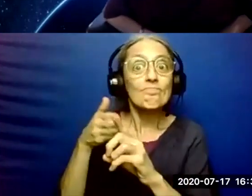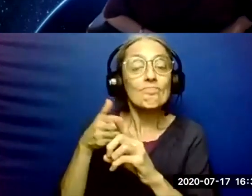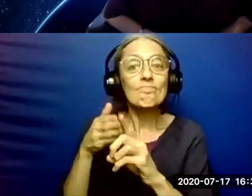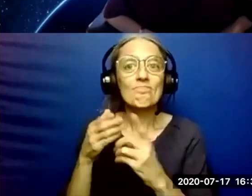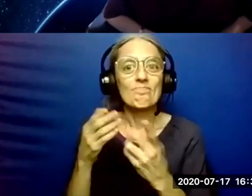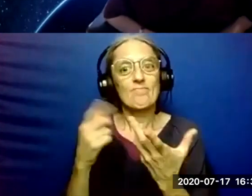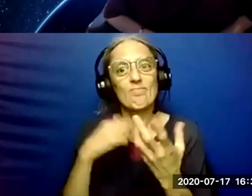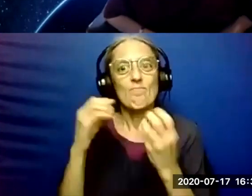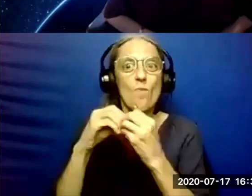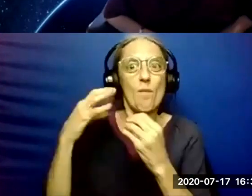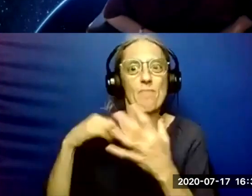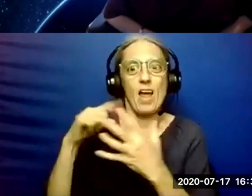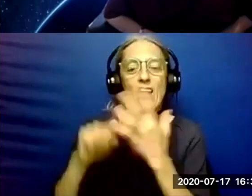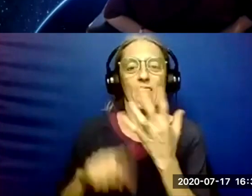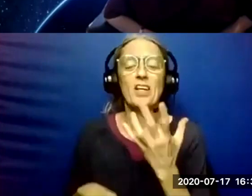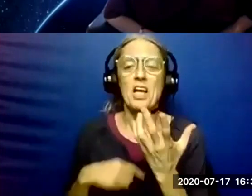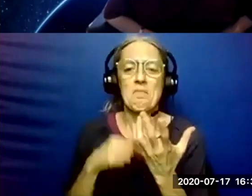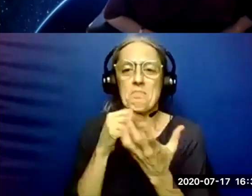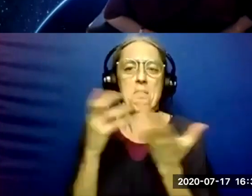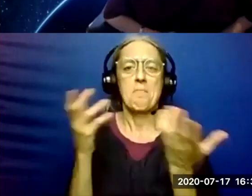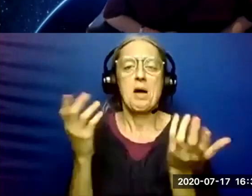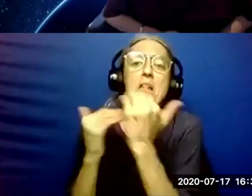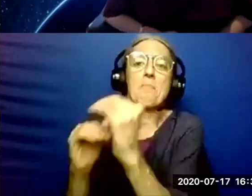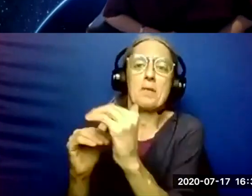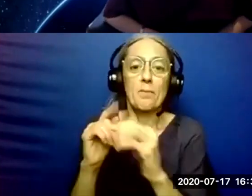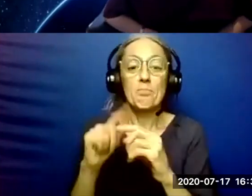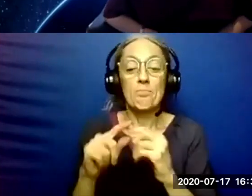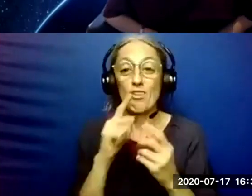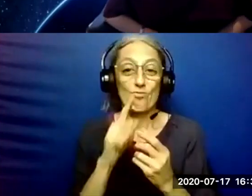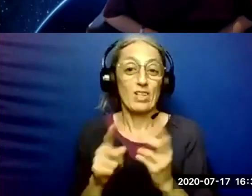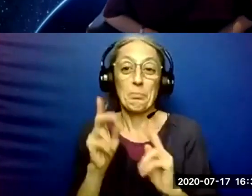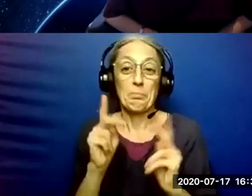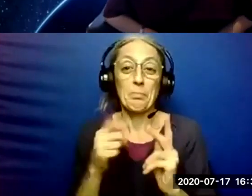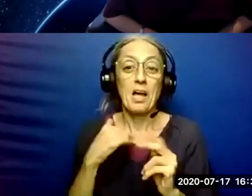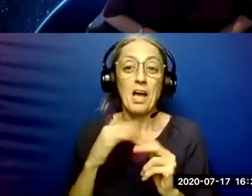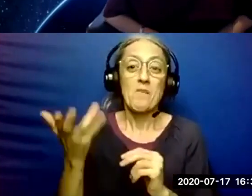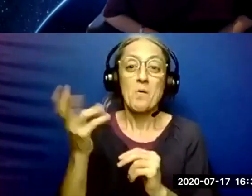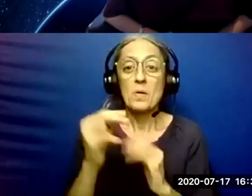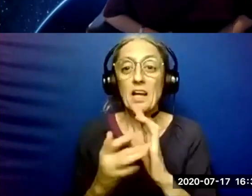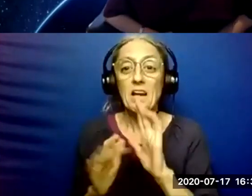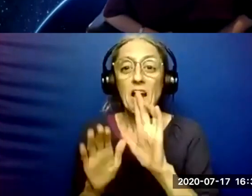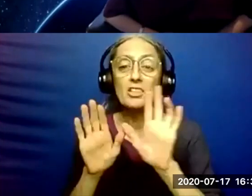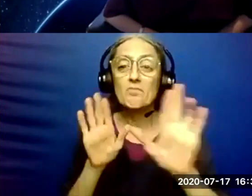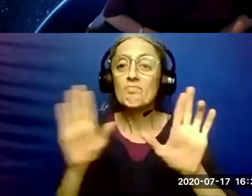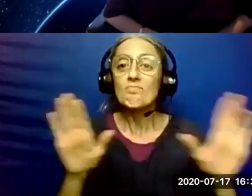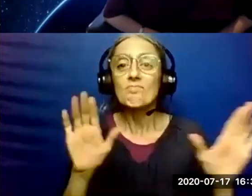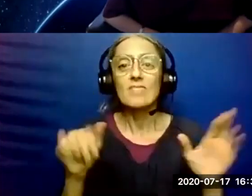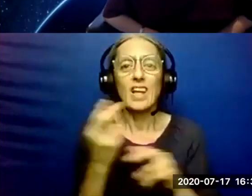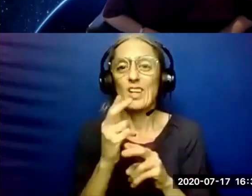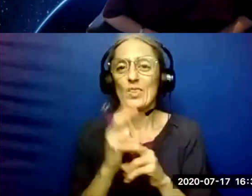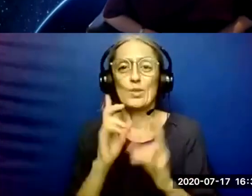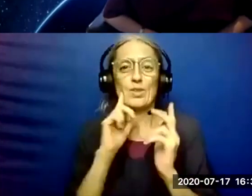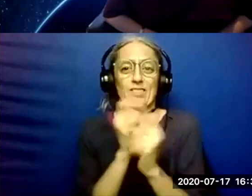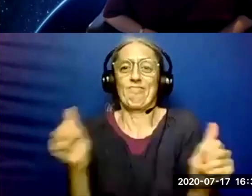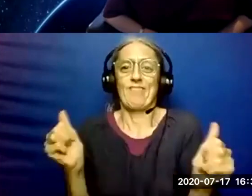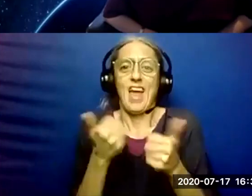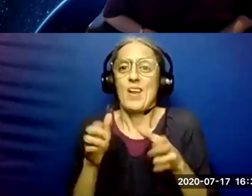to use their technology any way they wish. And I think it maybe was a Hollywood gimmick also